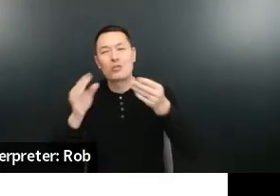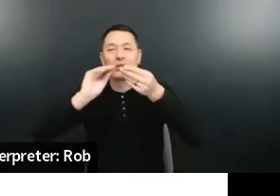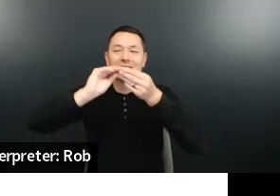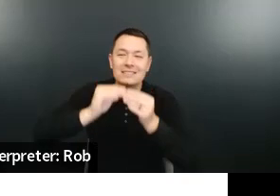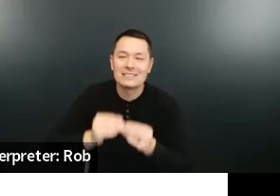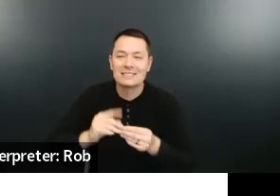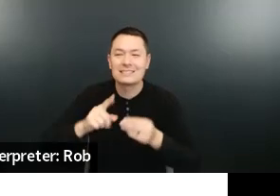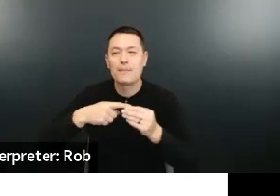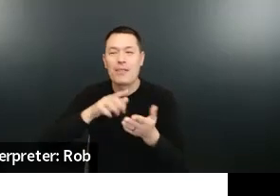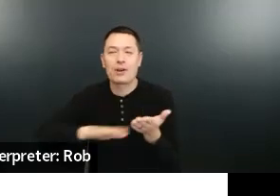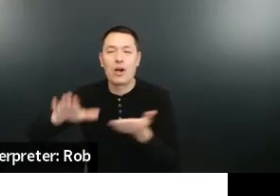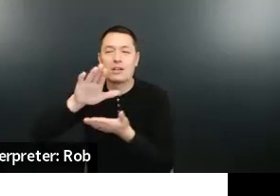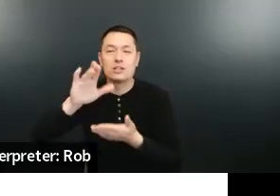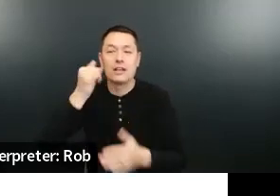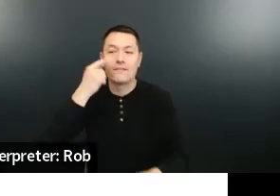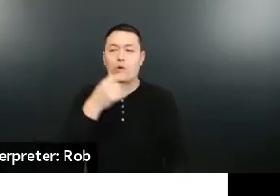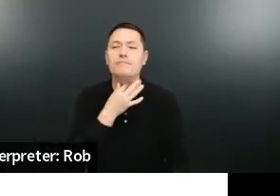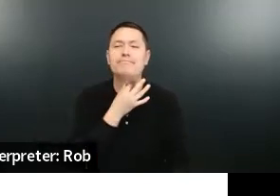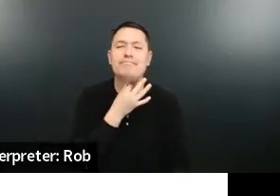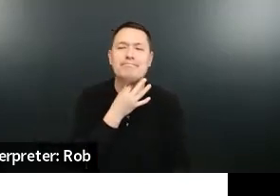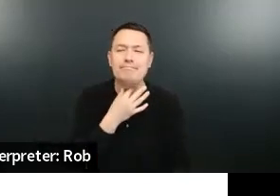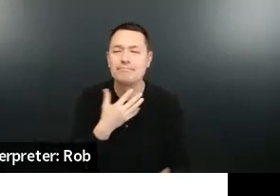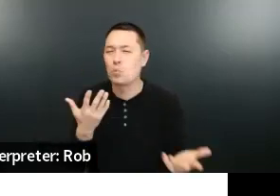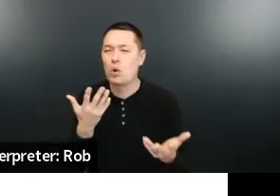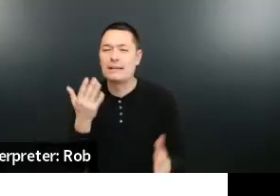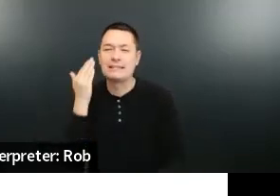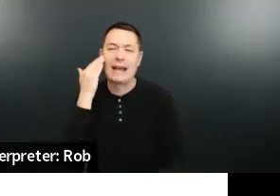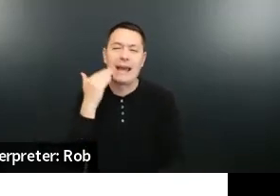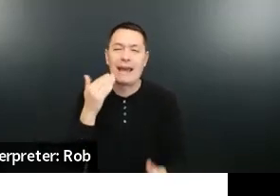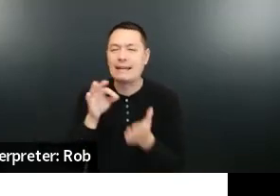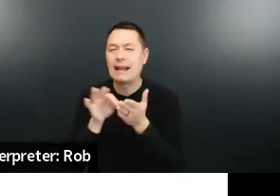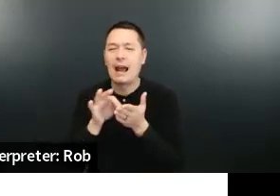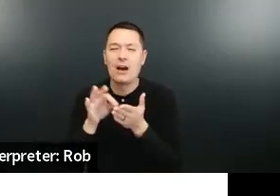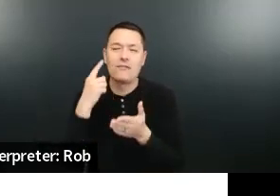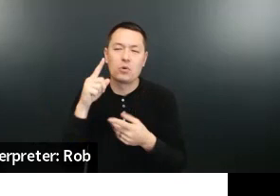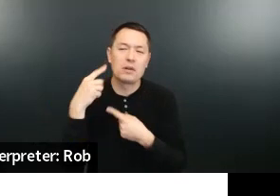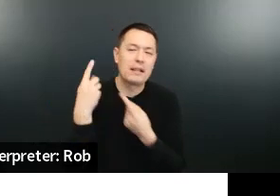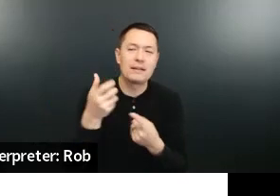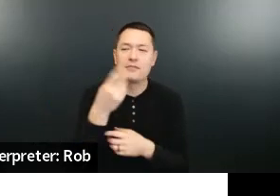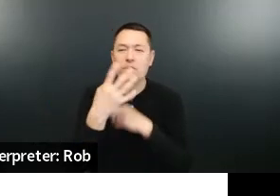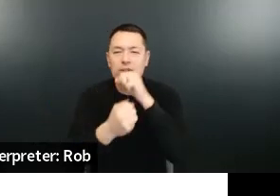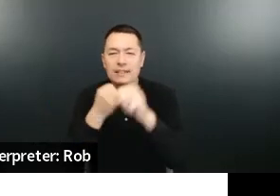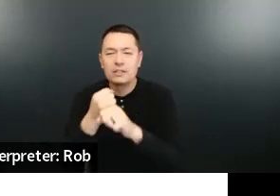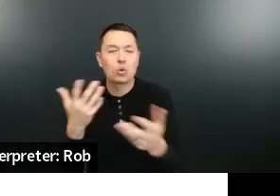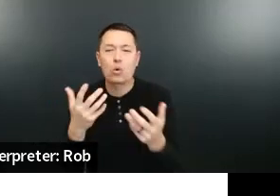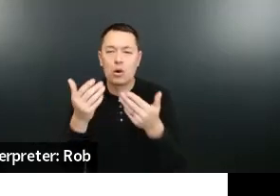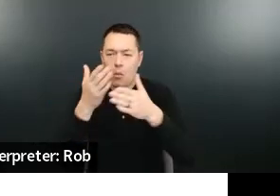So if you're interested in you was the head count for the last few years or what's the breakdown by different demographics?